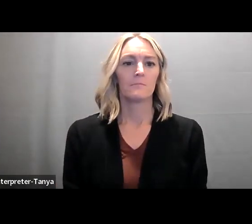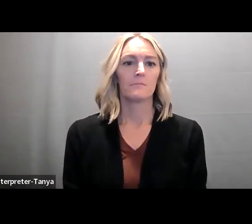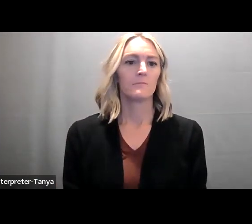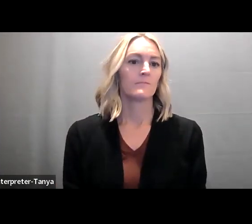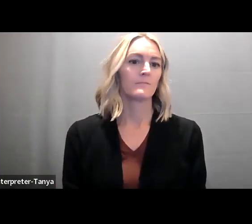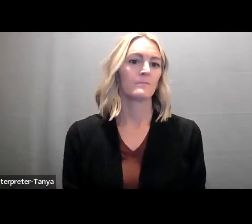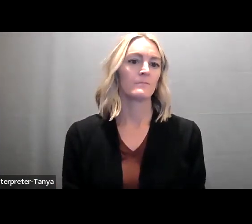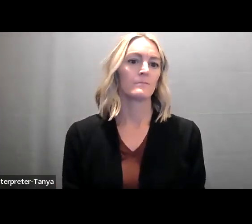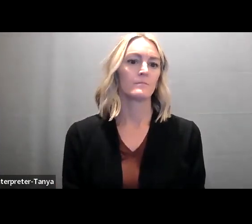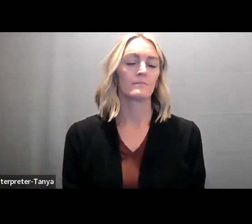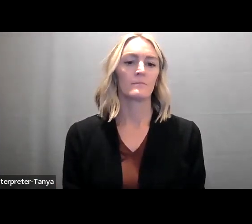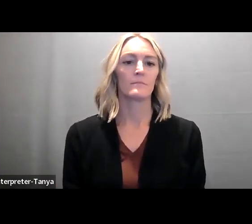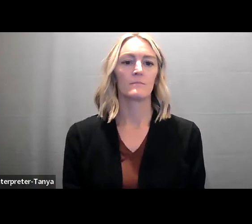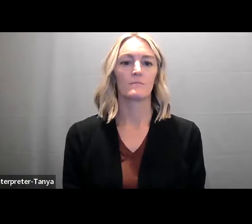All right.